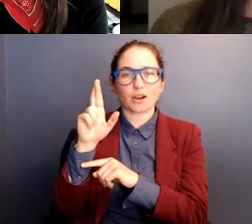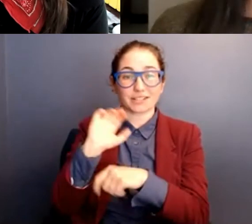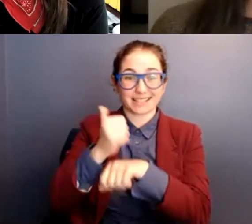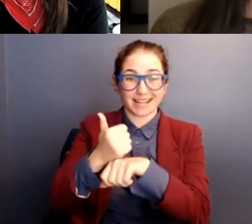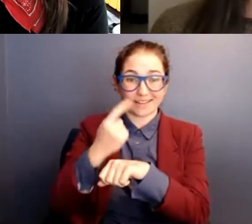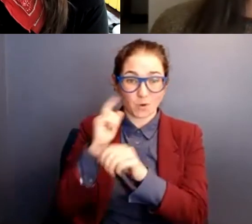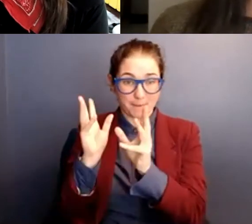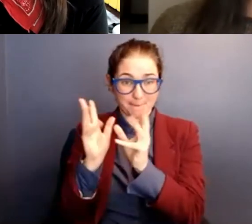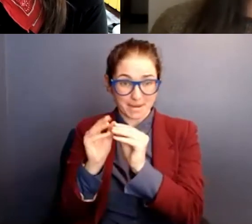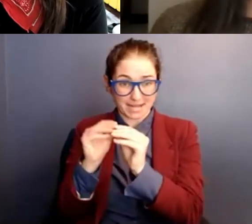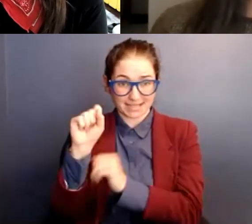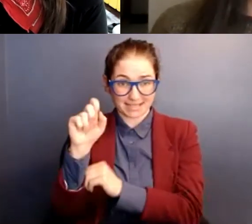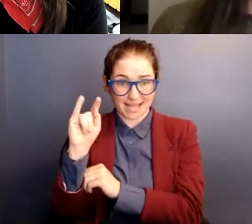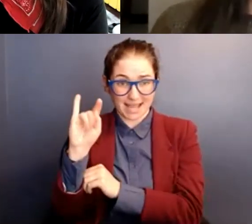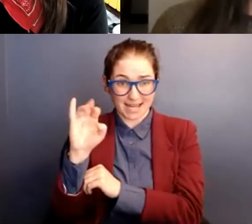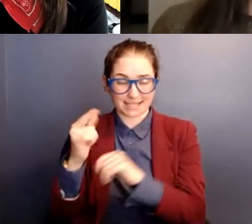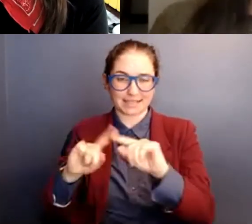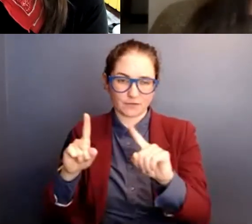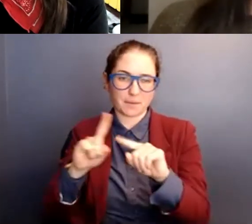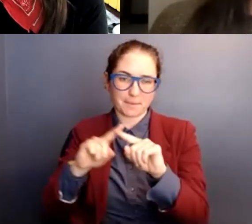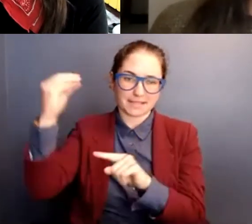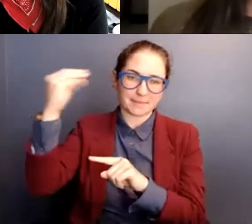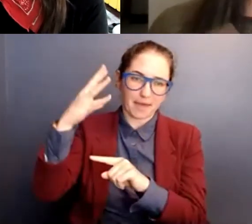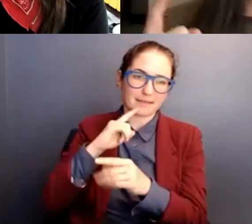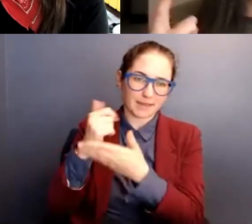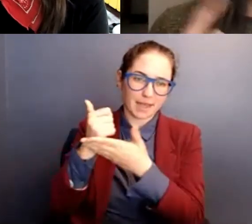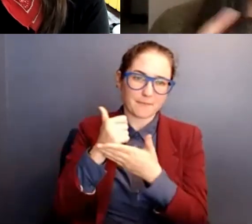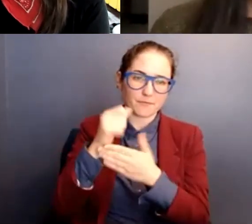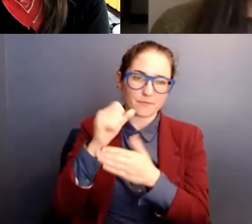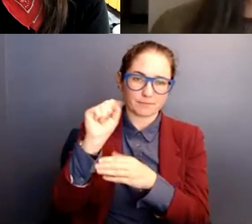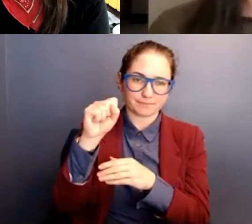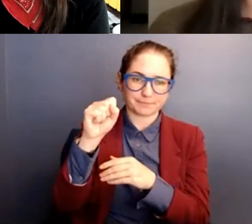spotlighting is really helpful. And I think also -- we made sure